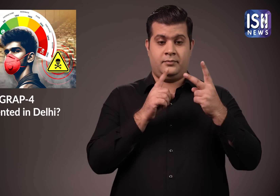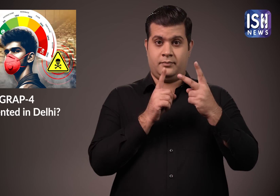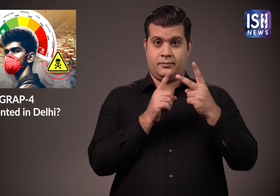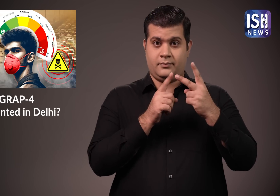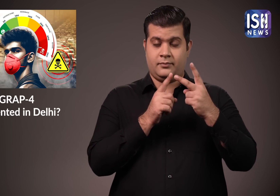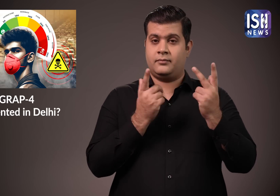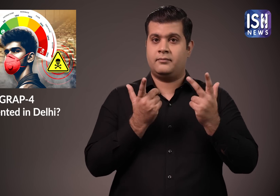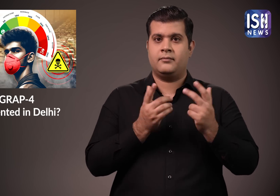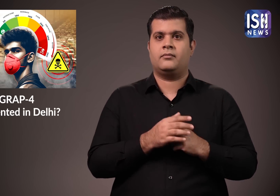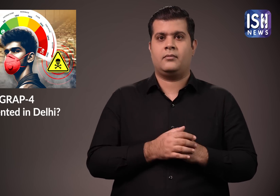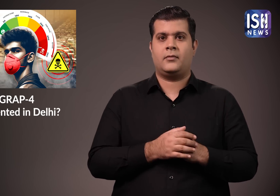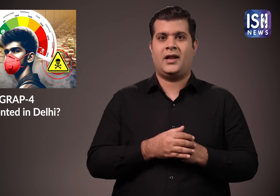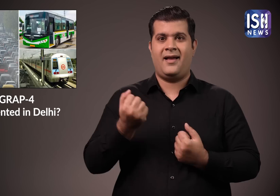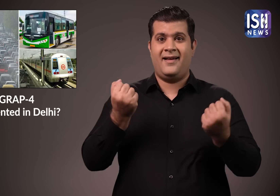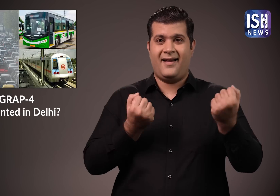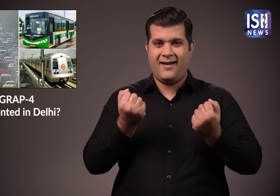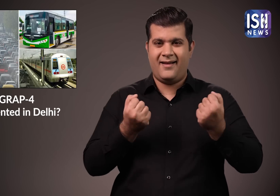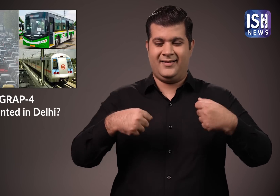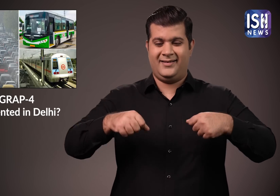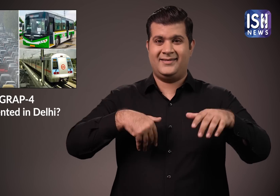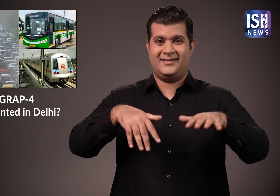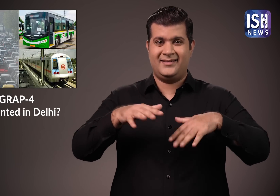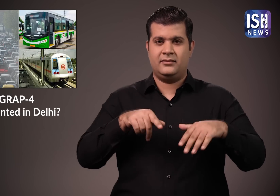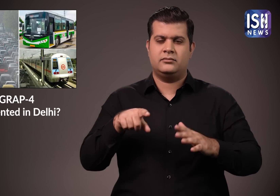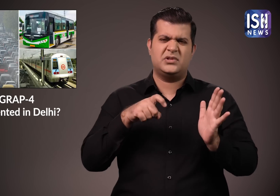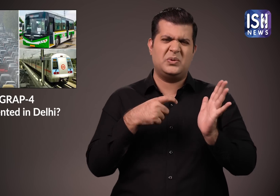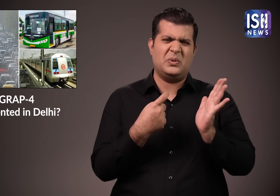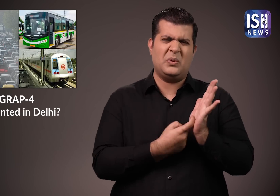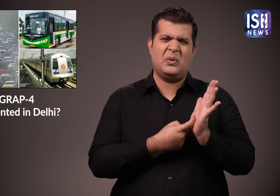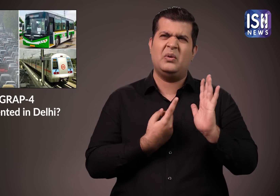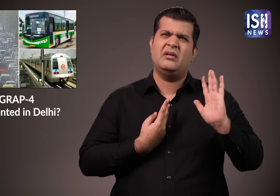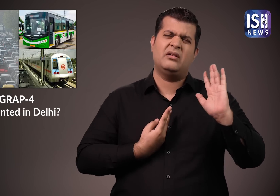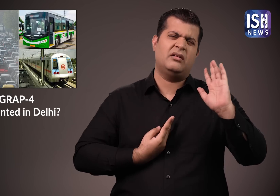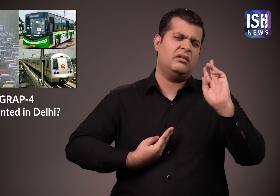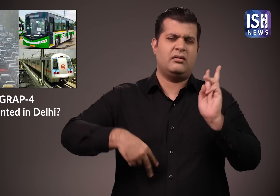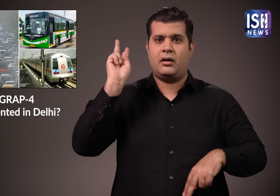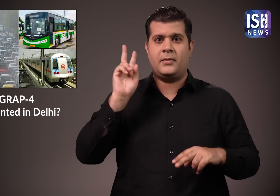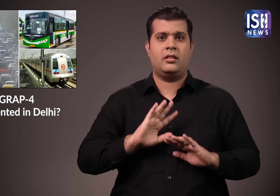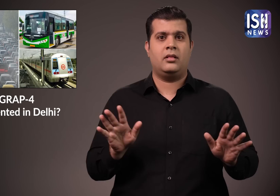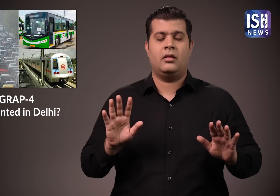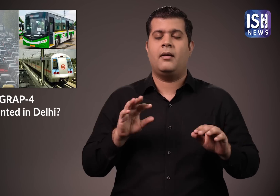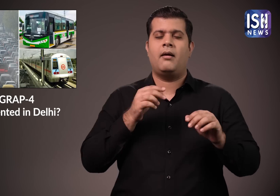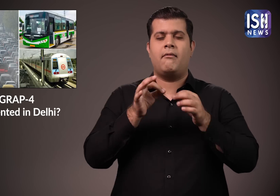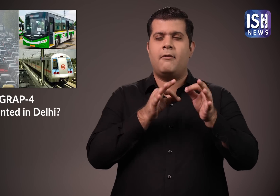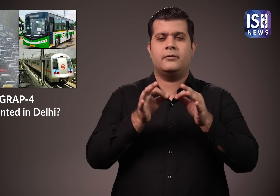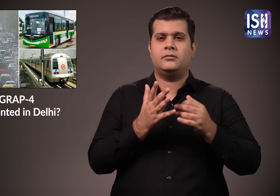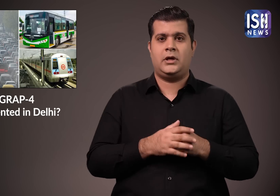2. There are severe restrictions on vehicular movement.